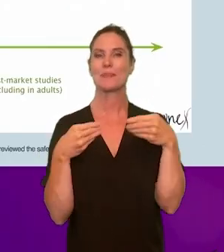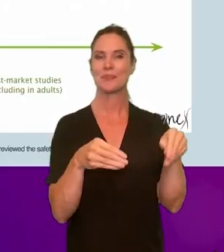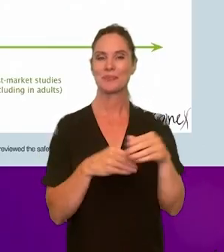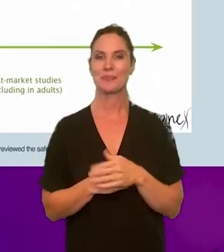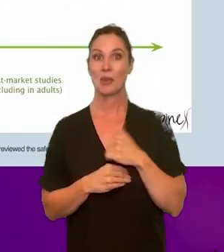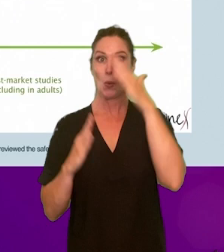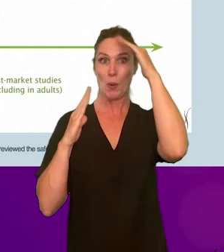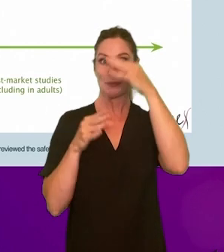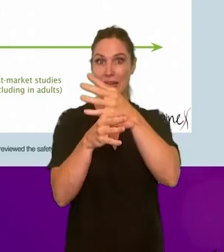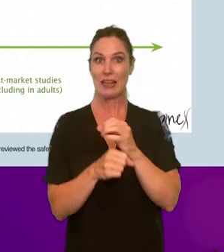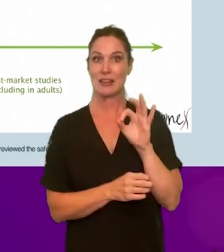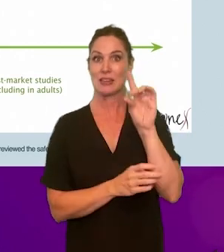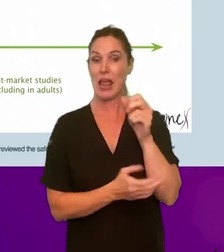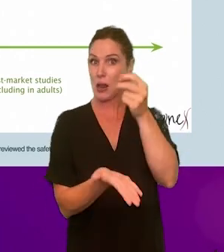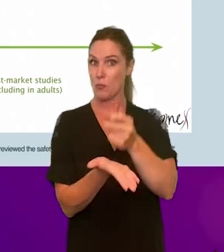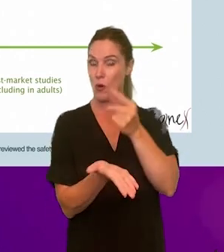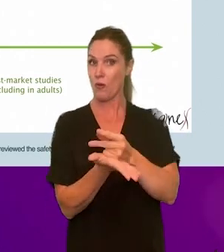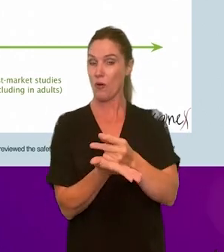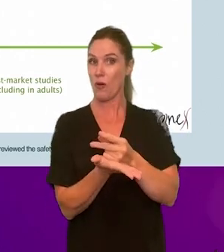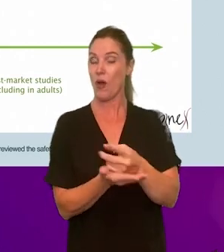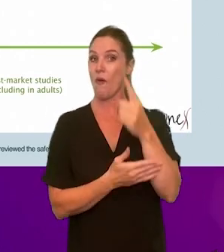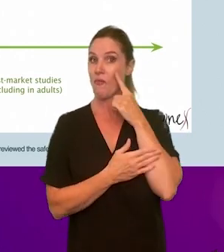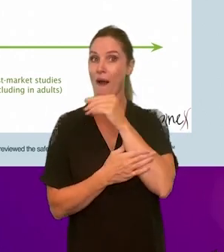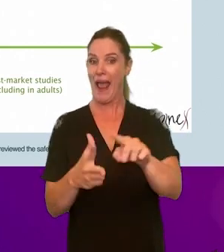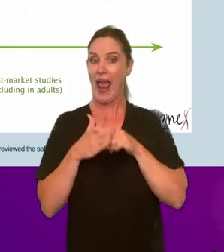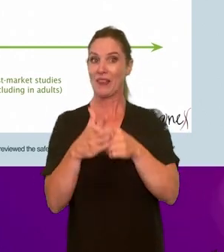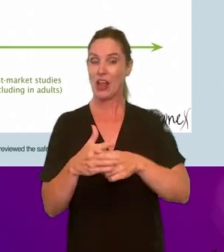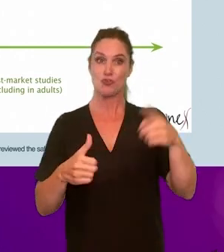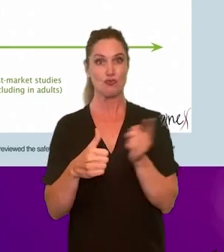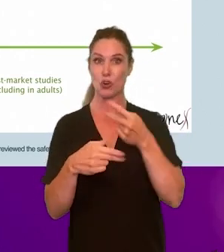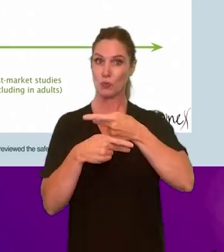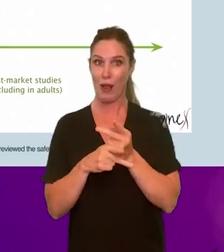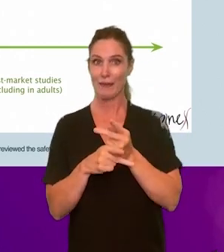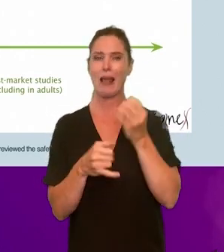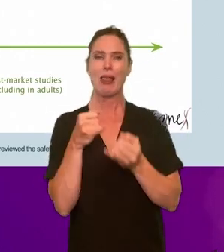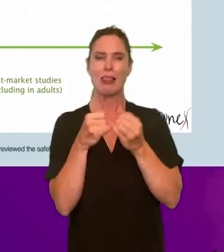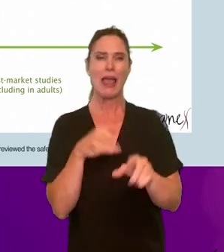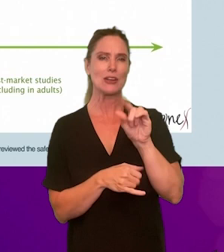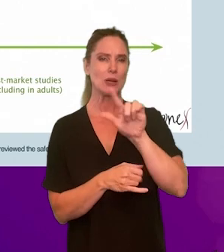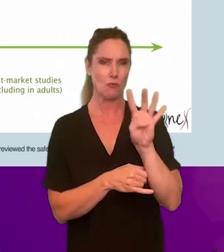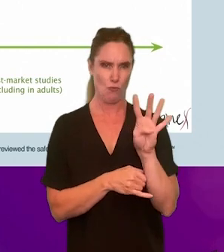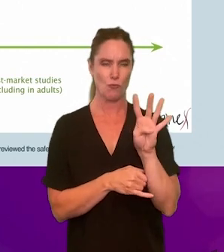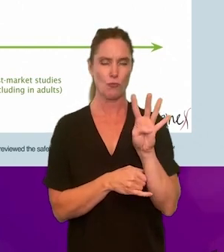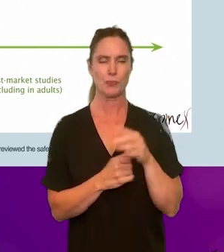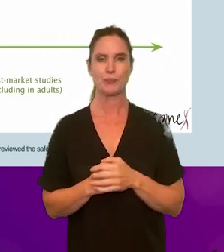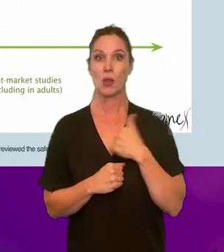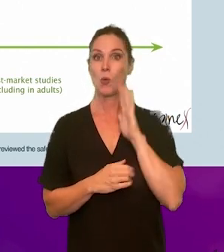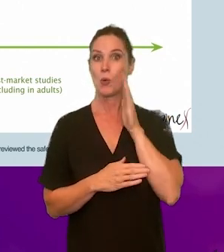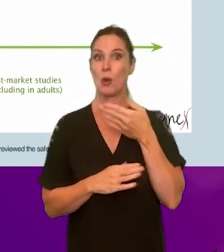and launch the first of our products in late 2024. We will reach our target customers by working directly with our collaborators